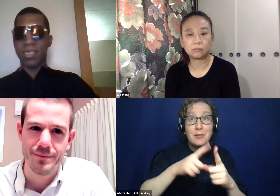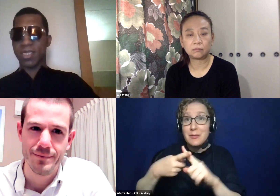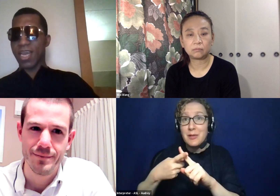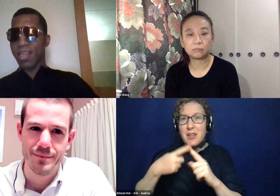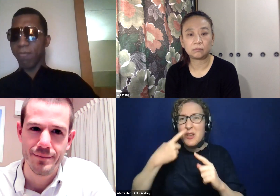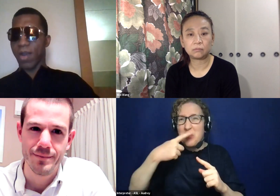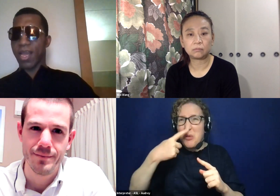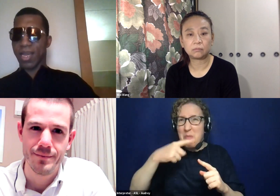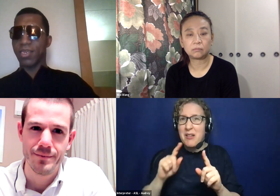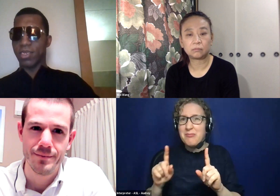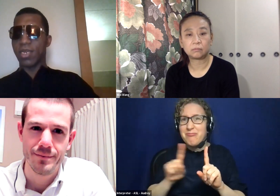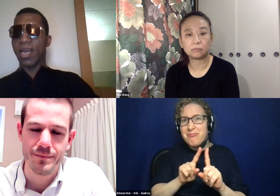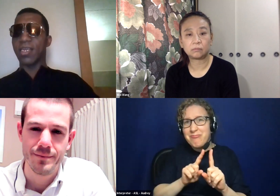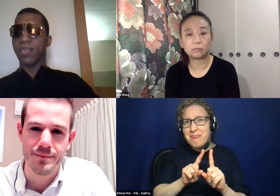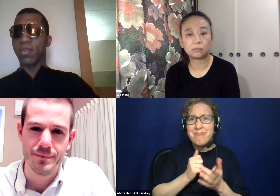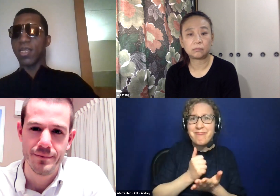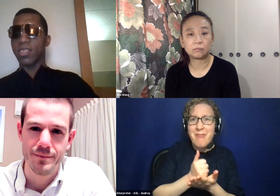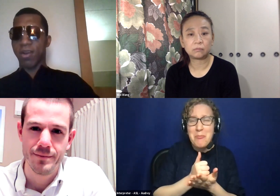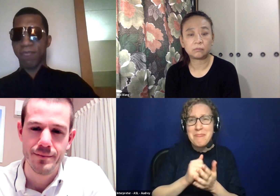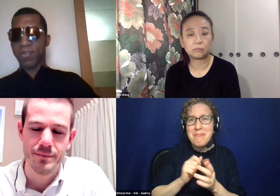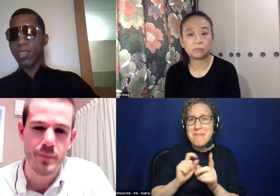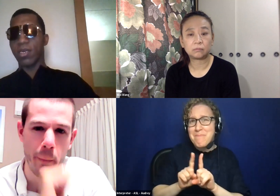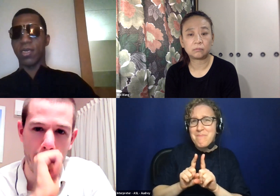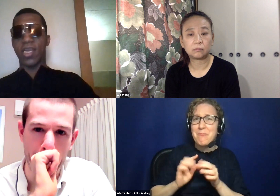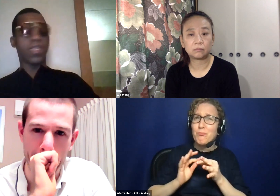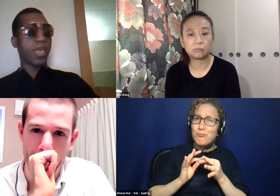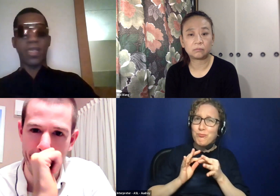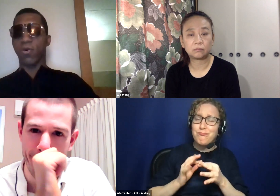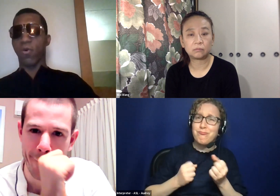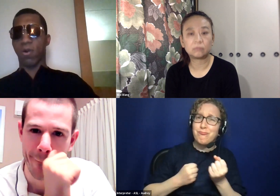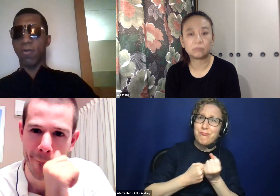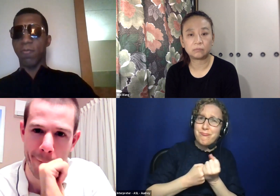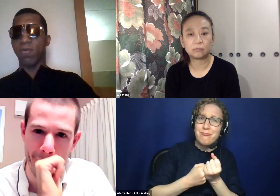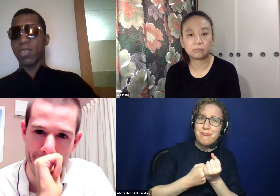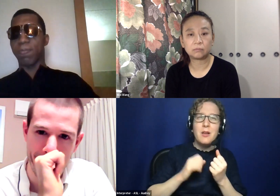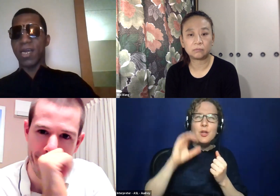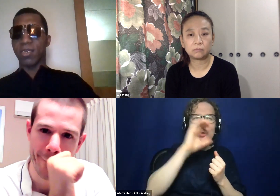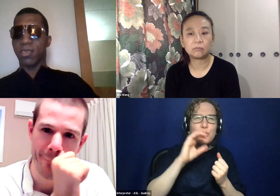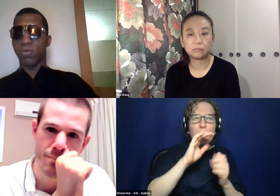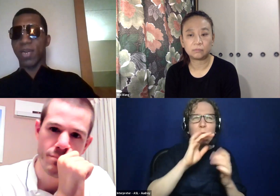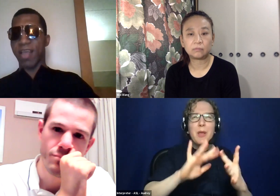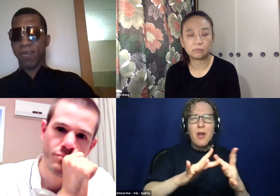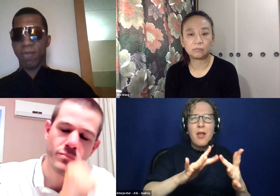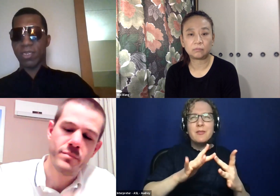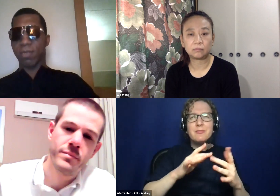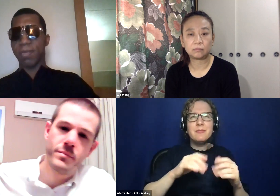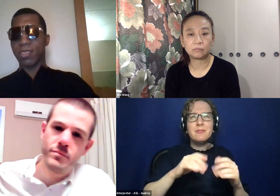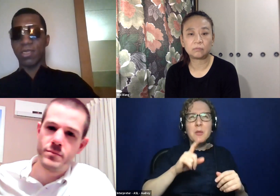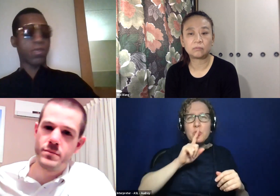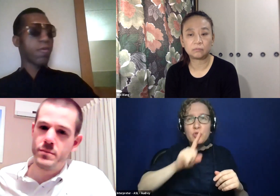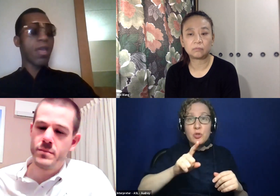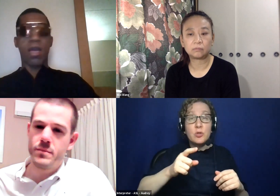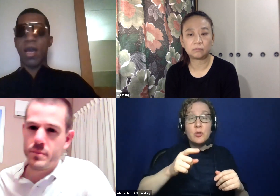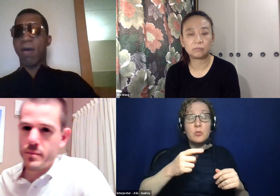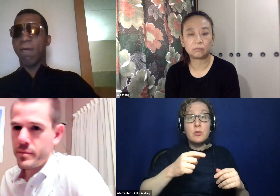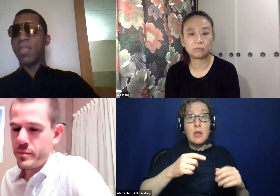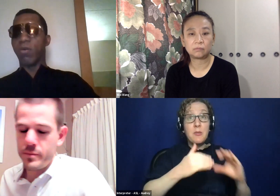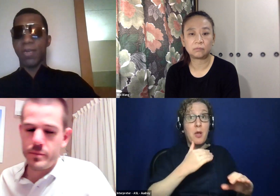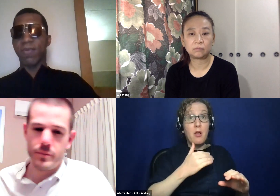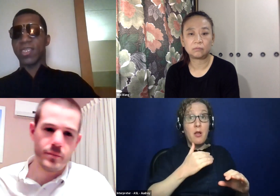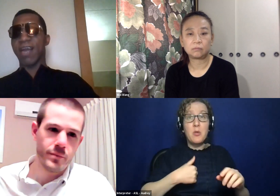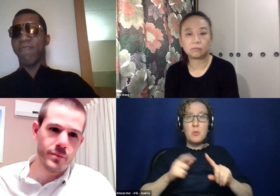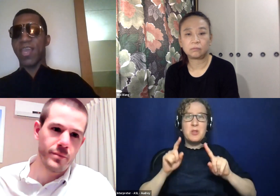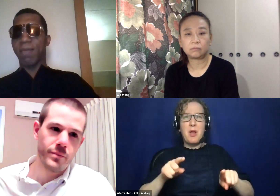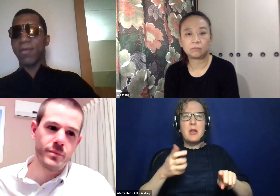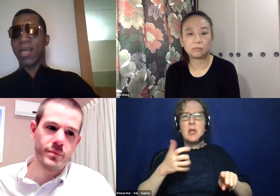side while I surfed the Internet or respond to whatever I was supposed to. Nobody was available